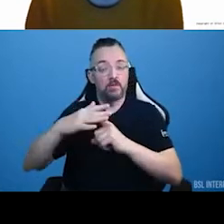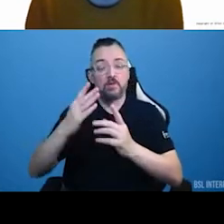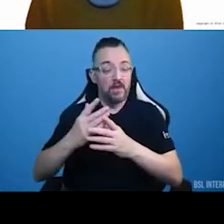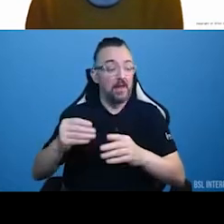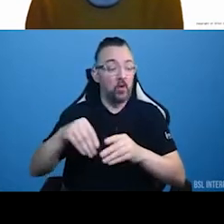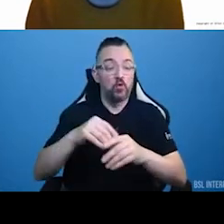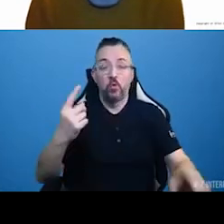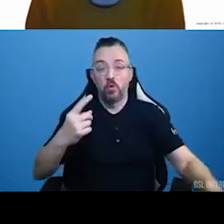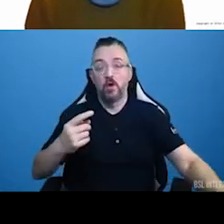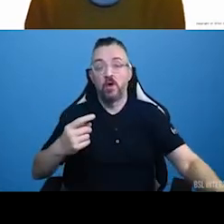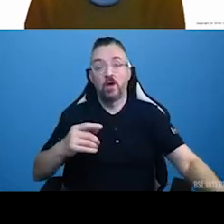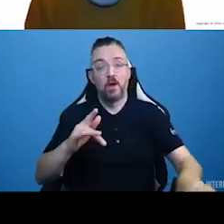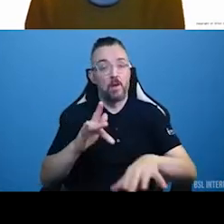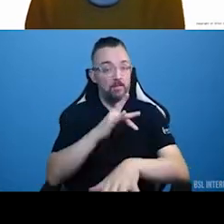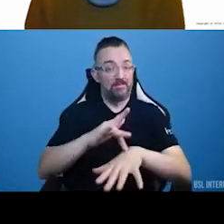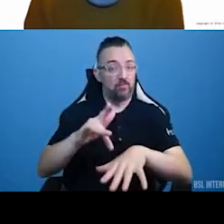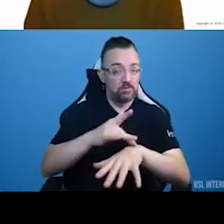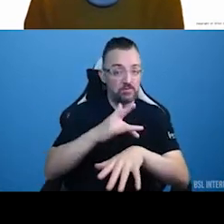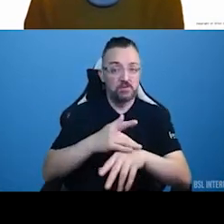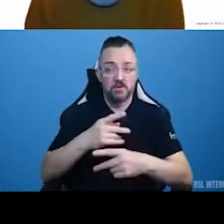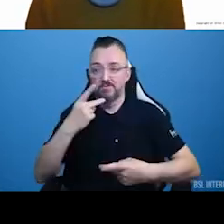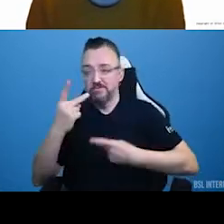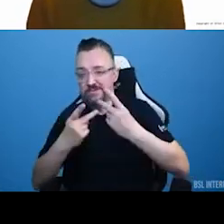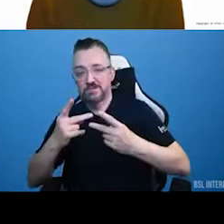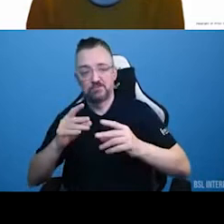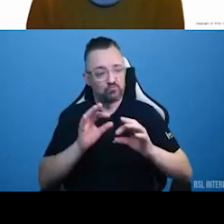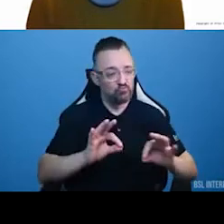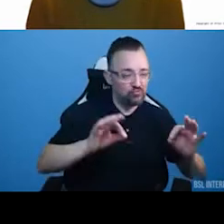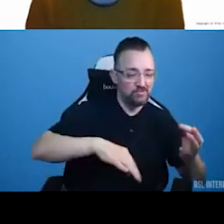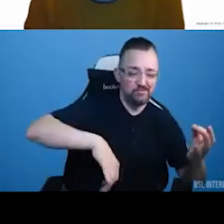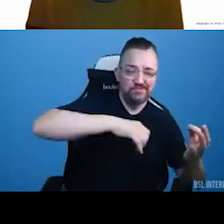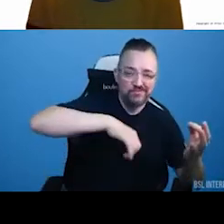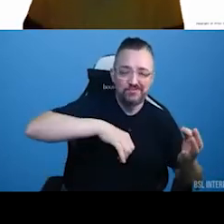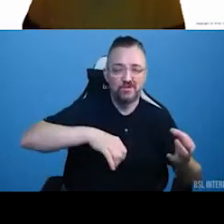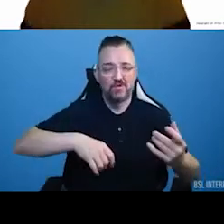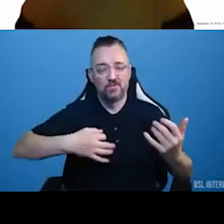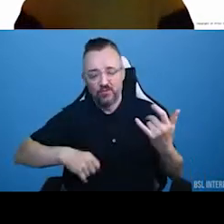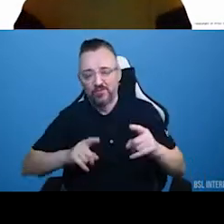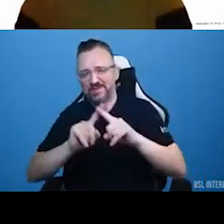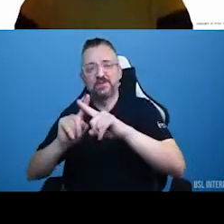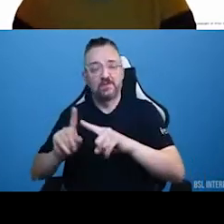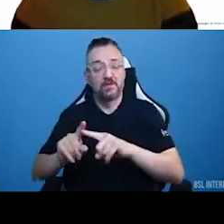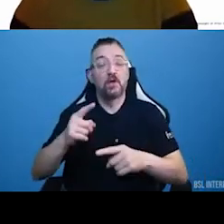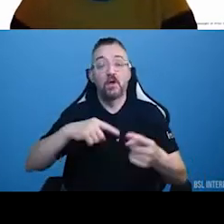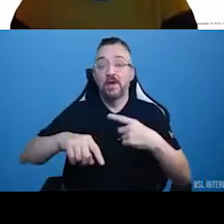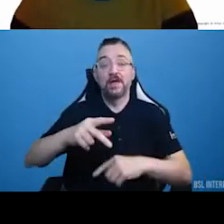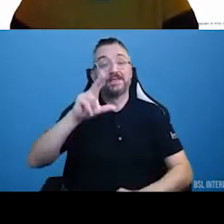And so I think that this was something that we talked about as part of all musical performances, that we can't all speak at the same time,